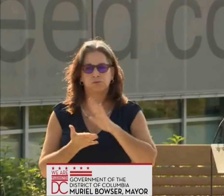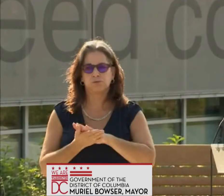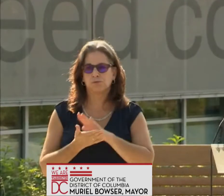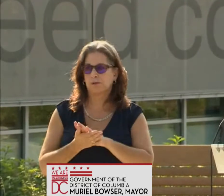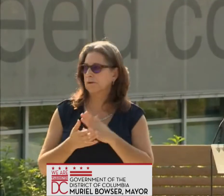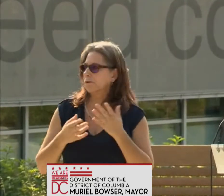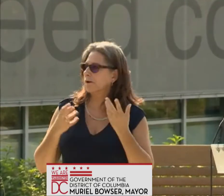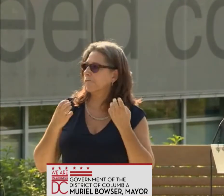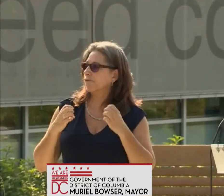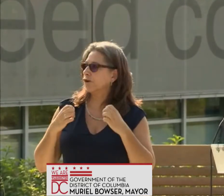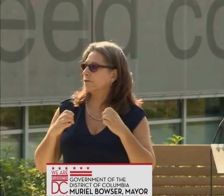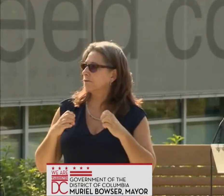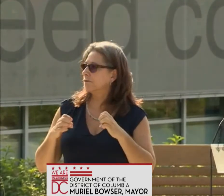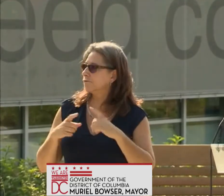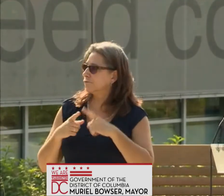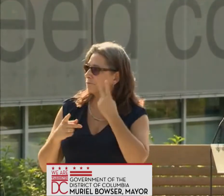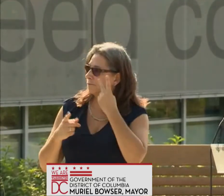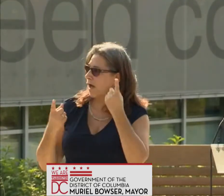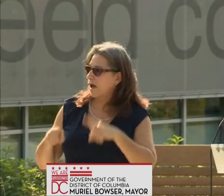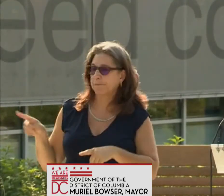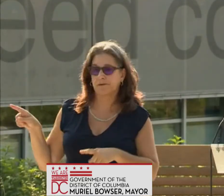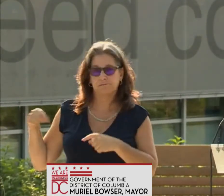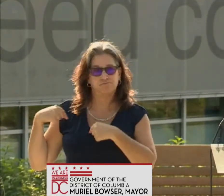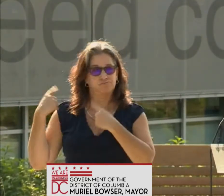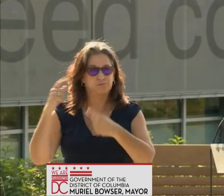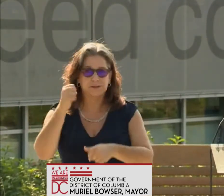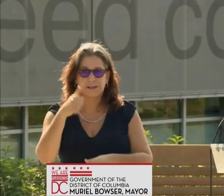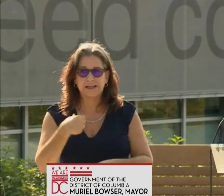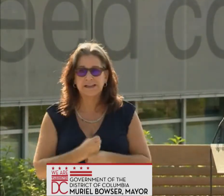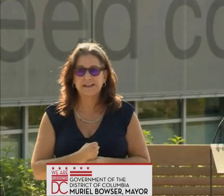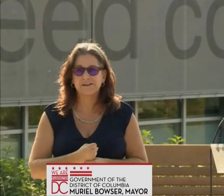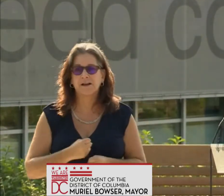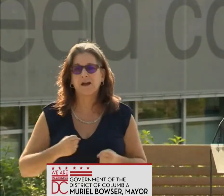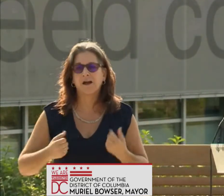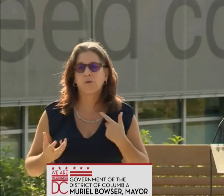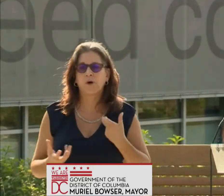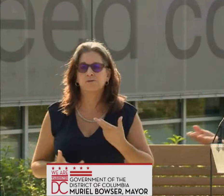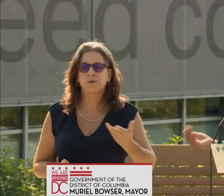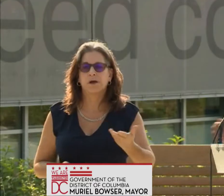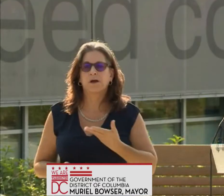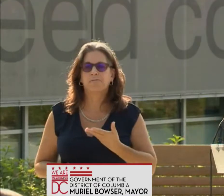to the ribbon-cutting invite our host councilmember Brianne Nadeau from Ward 1